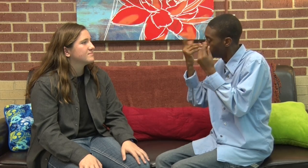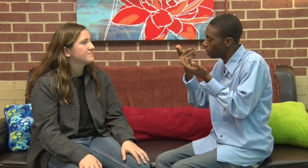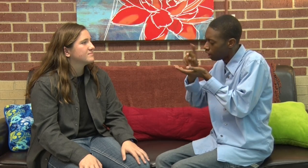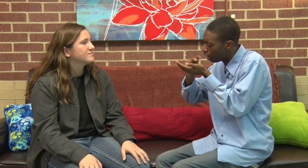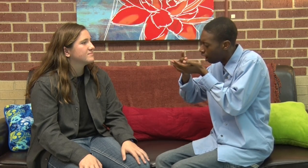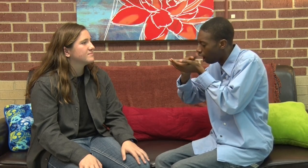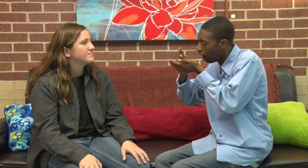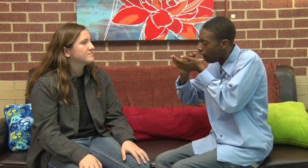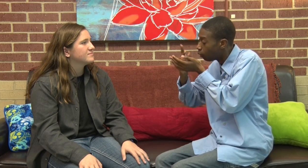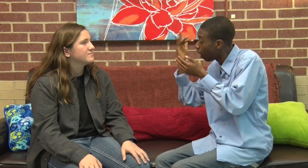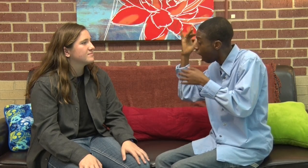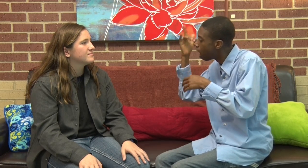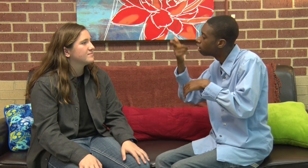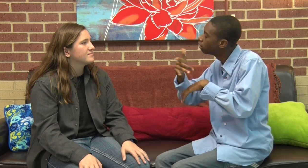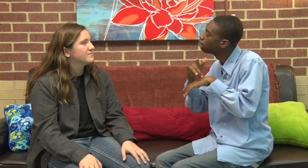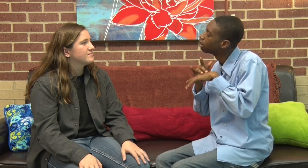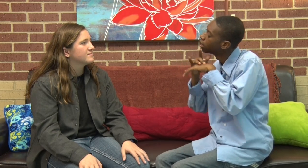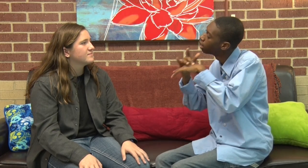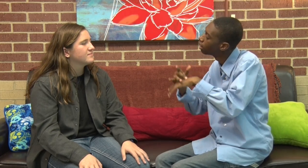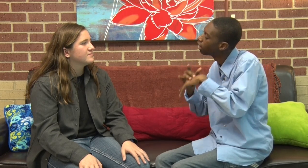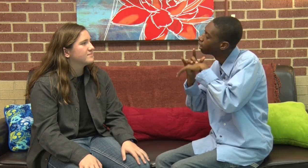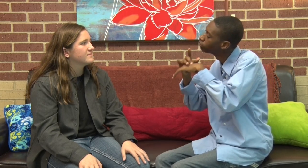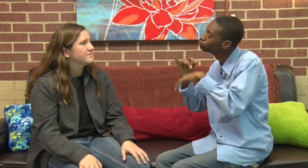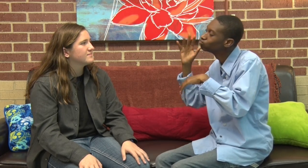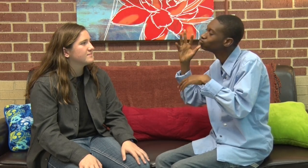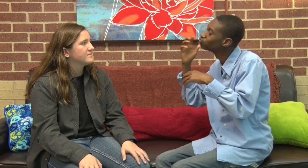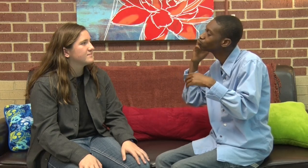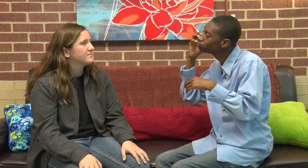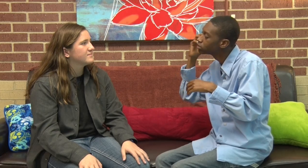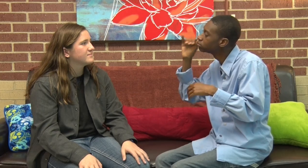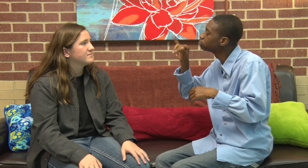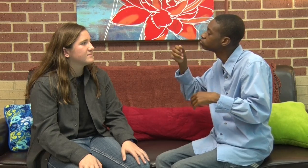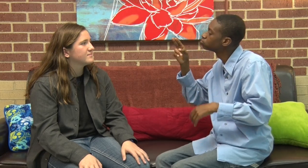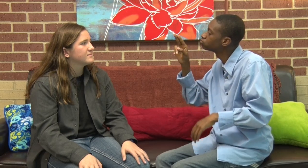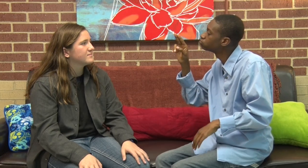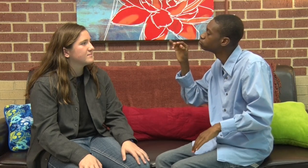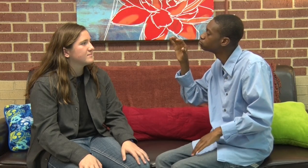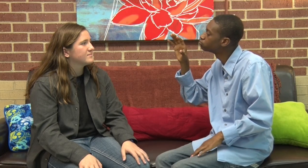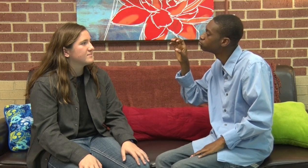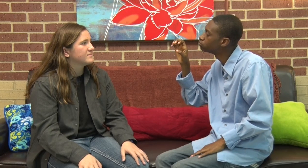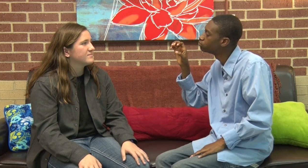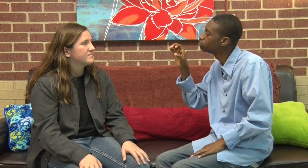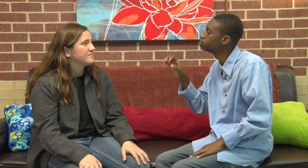Andrew, he can't sleep and he's been tossing and turning because he keeps on obsessing about freckle juice.